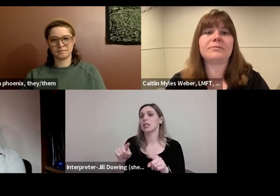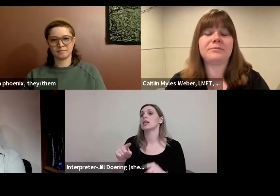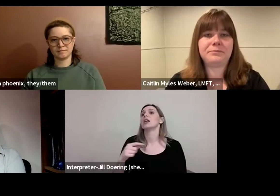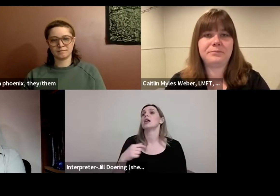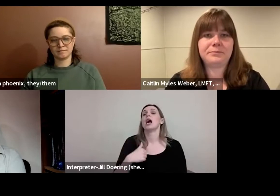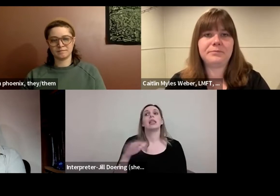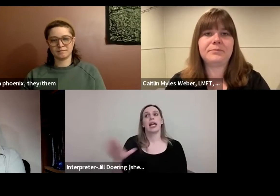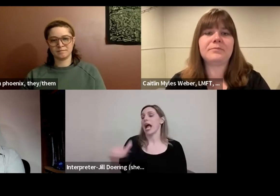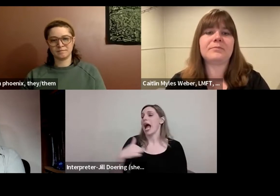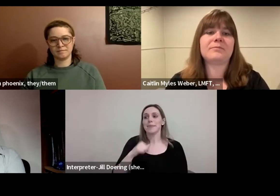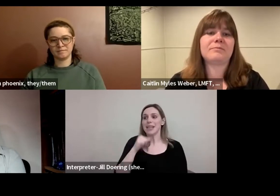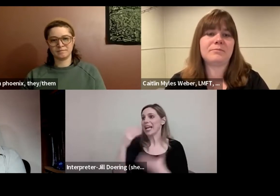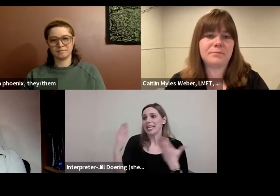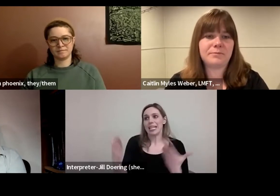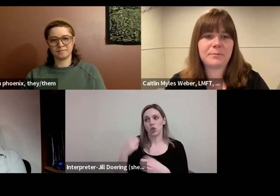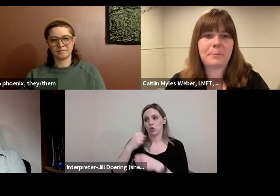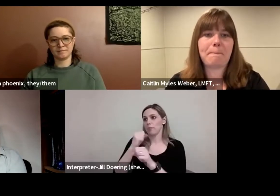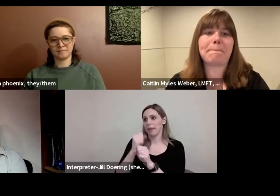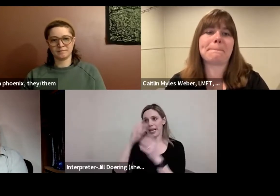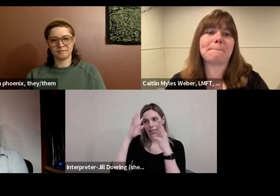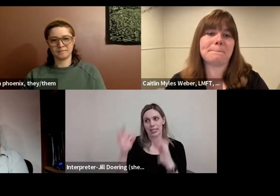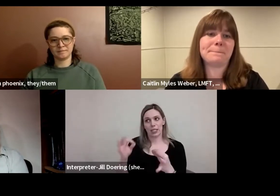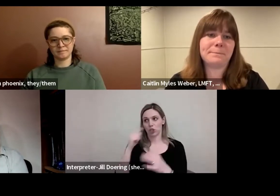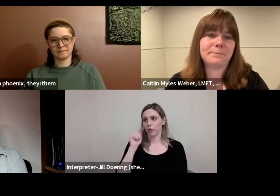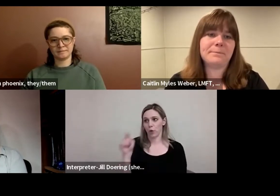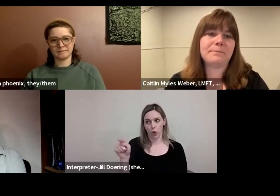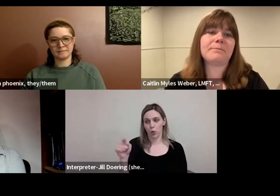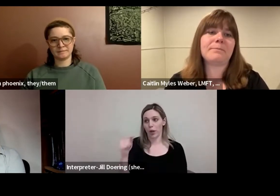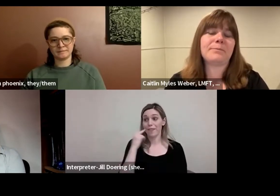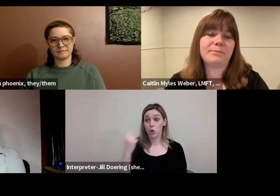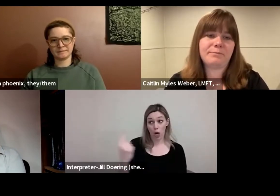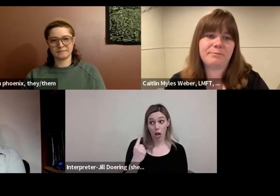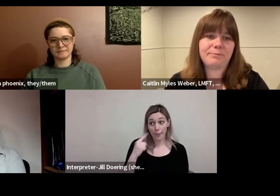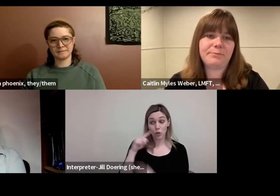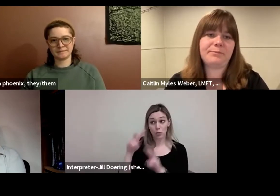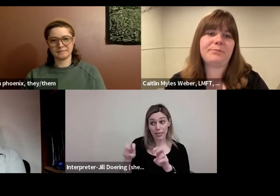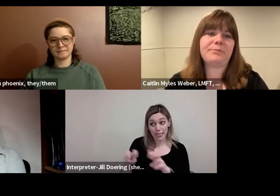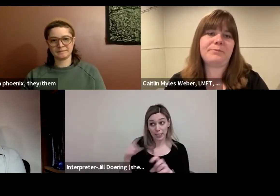In fact, if a client's coming in to be assessed for a letter specifically, I tell 'em upfront,